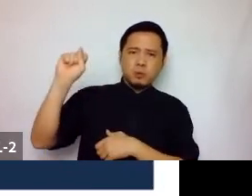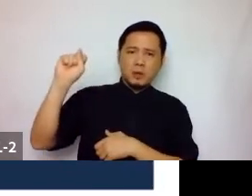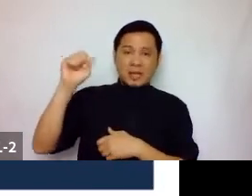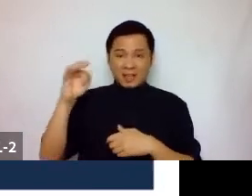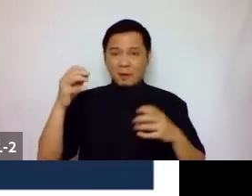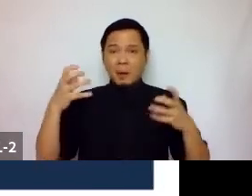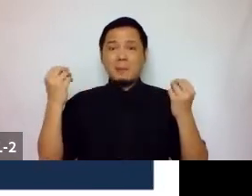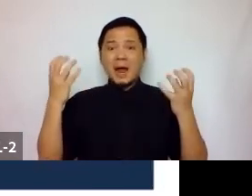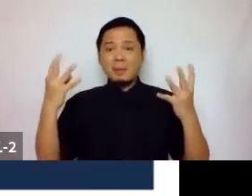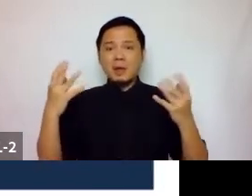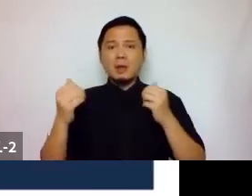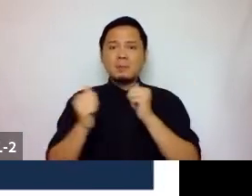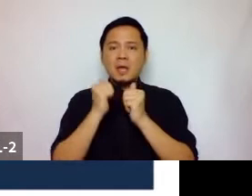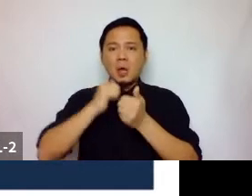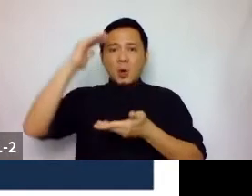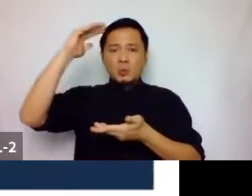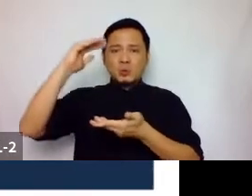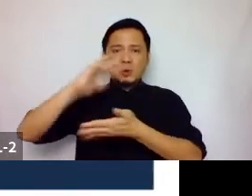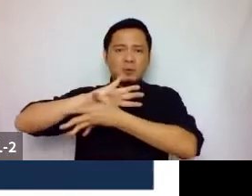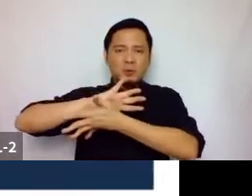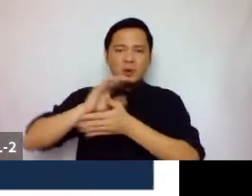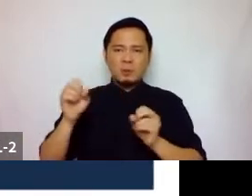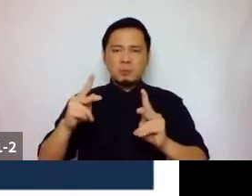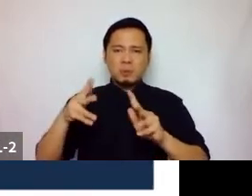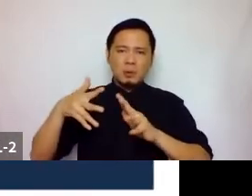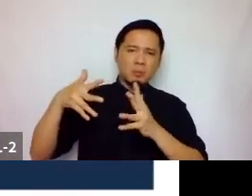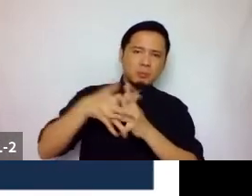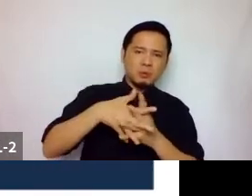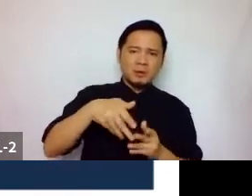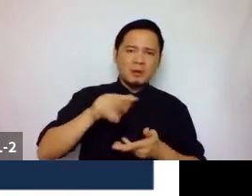The orange ones are those infected and the blue ones are those vaccinated.